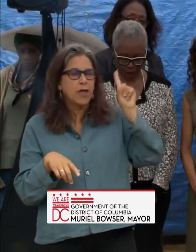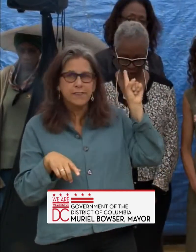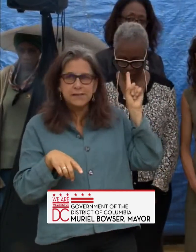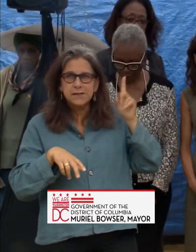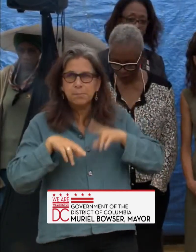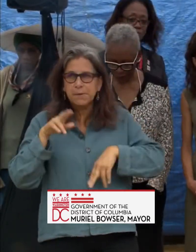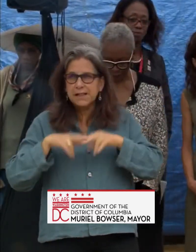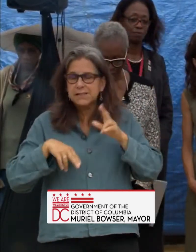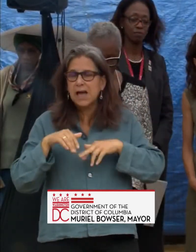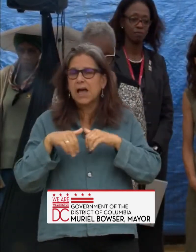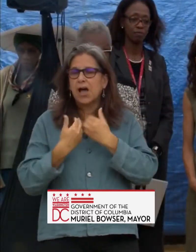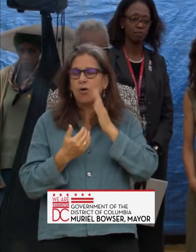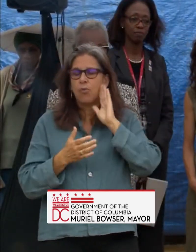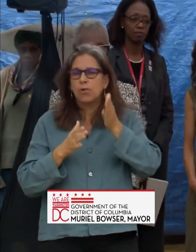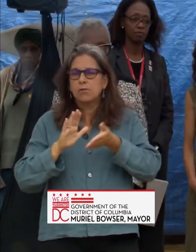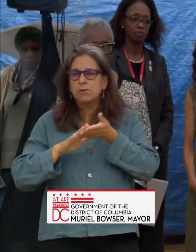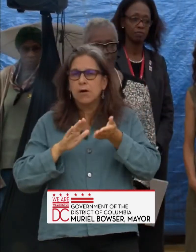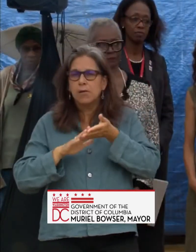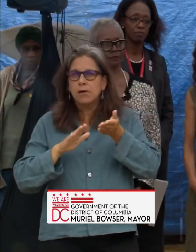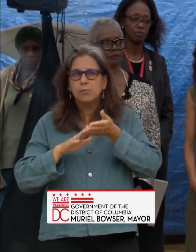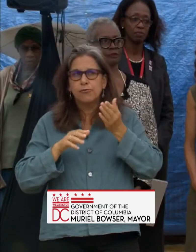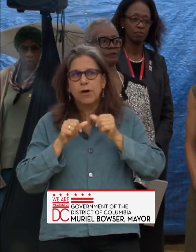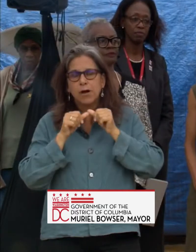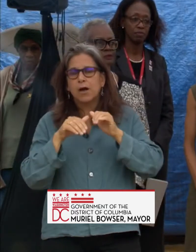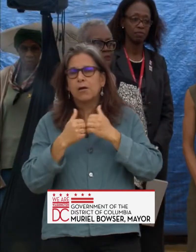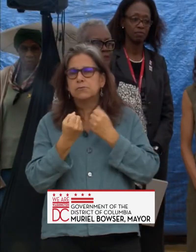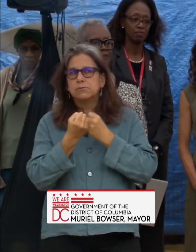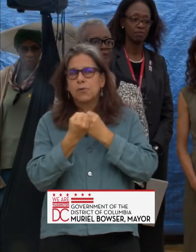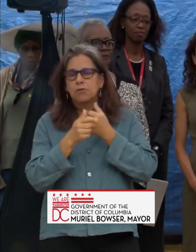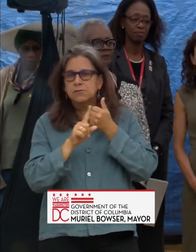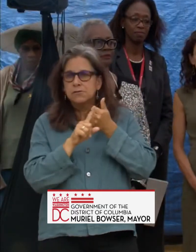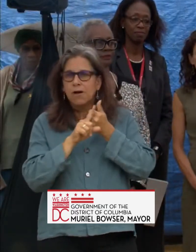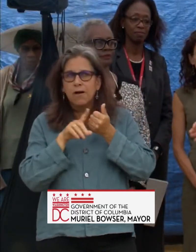ALSO THE REST. AND I'M HAPPY TO SAY I THINK NEXT WEEK WE'RE GOING TO BE IN